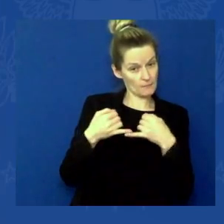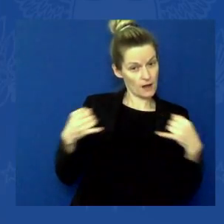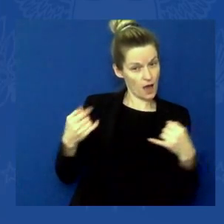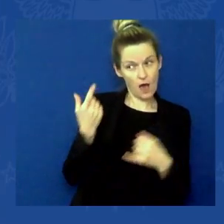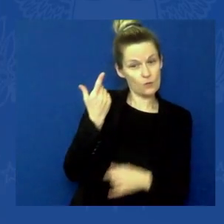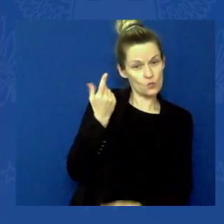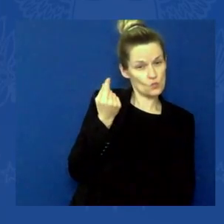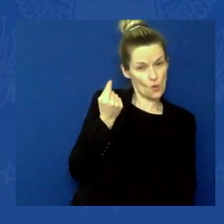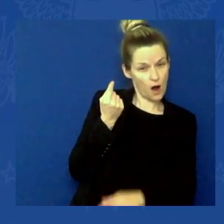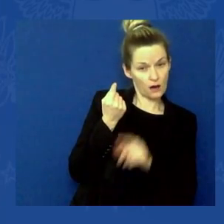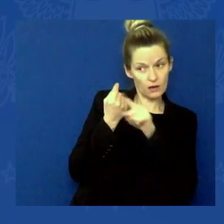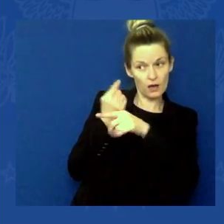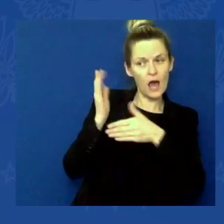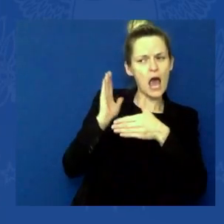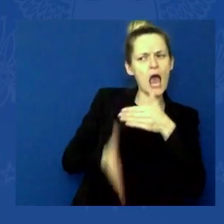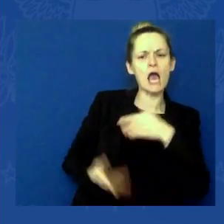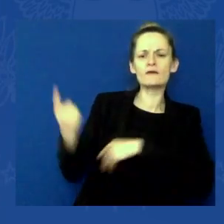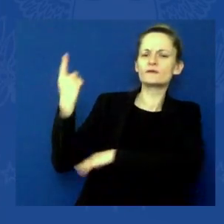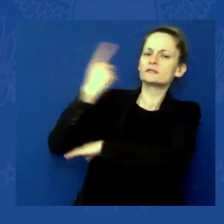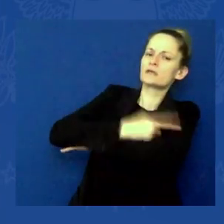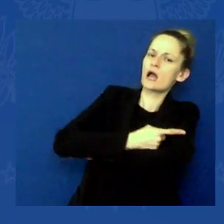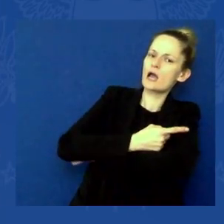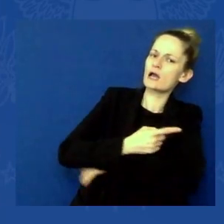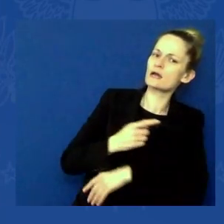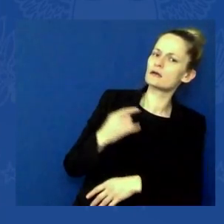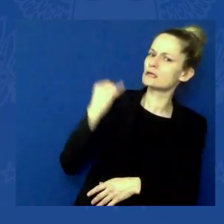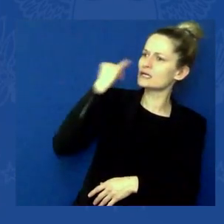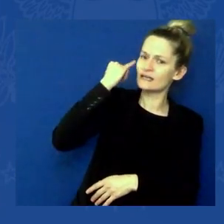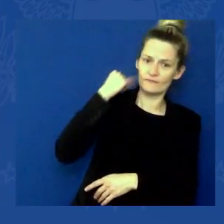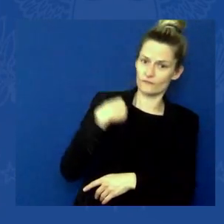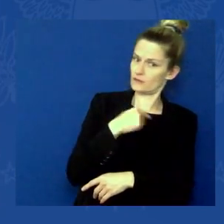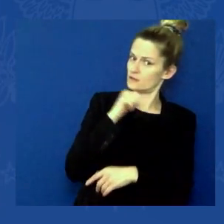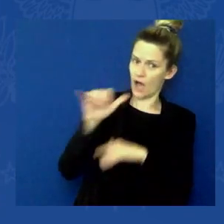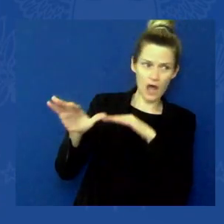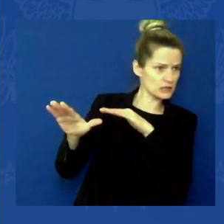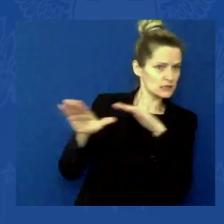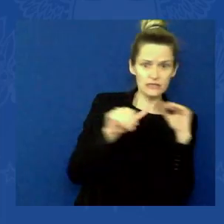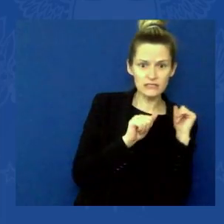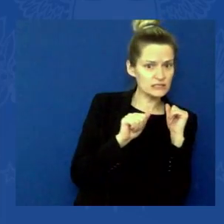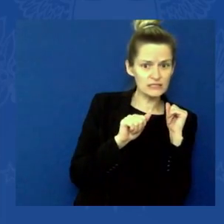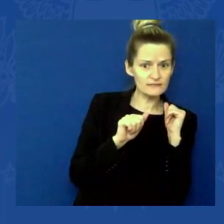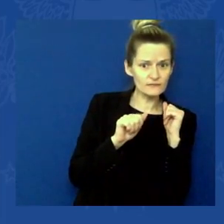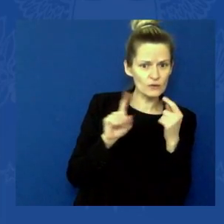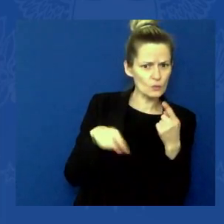Afghanistan now, when do we leave? Another 10 years? Another five years? Another year?